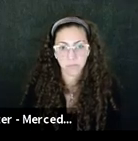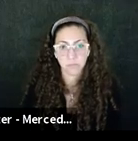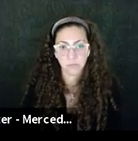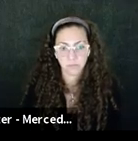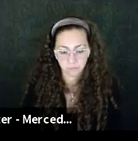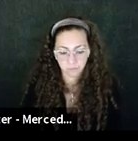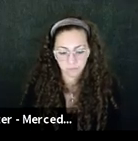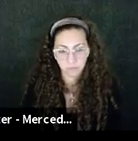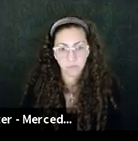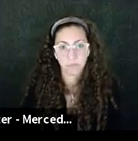Jason Williams: Last sure